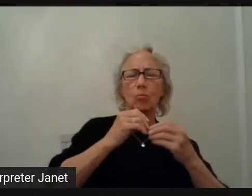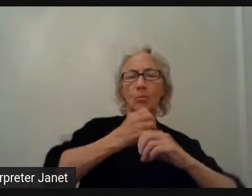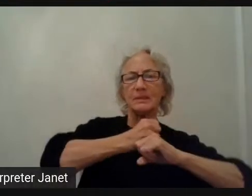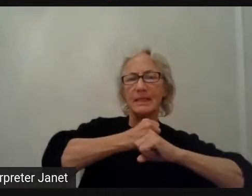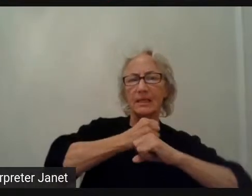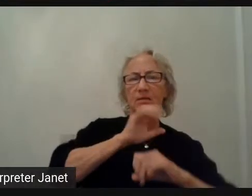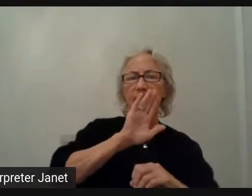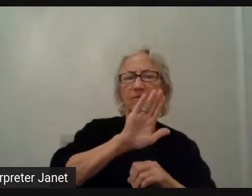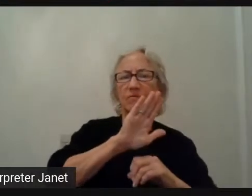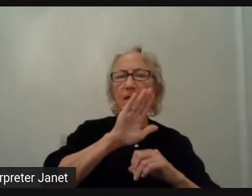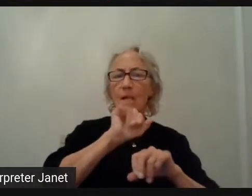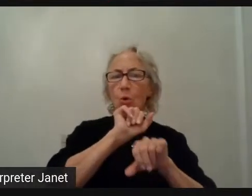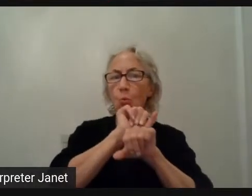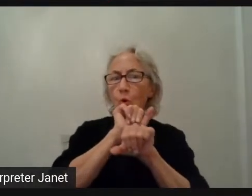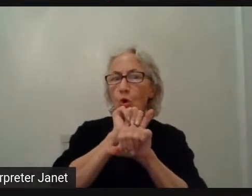are more of an advocate.